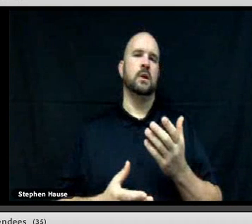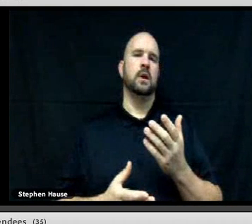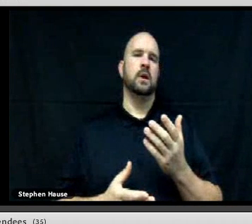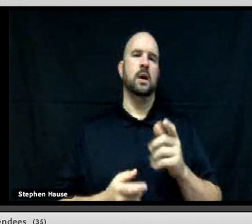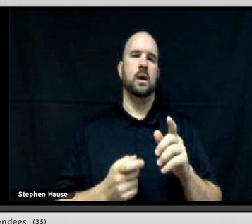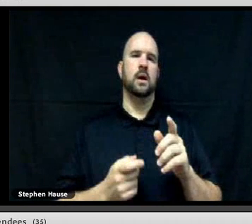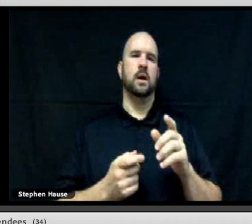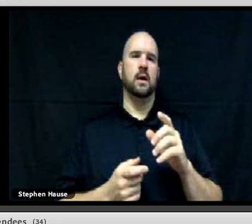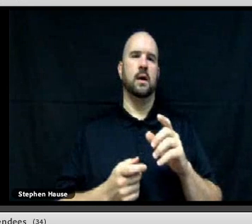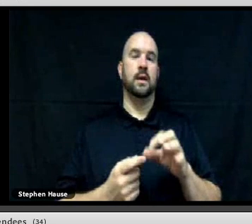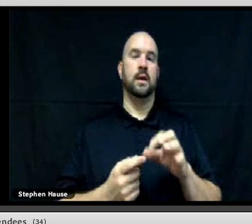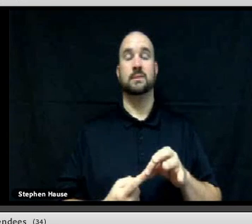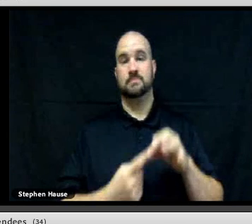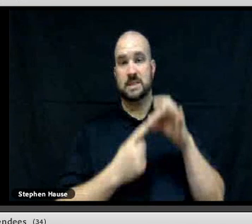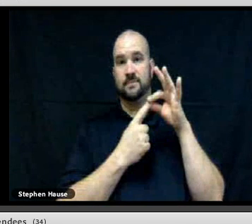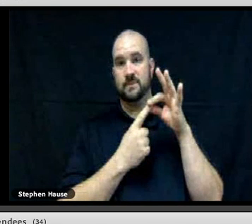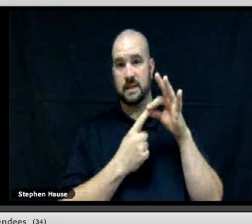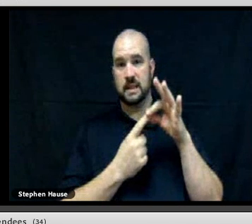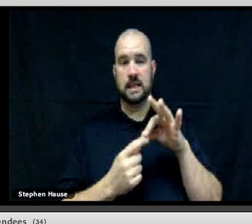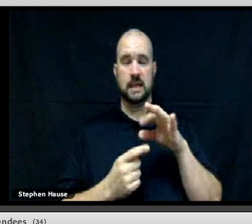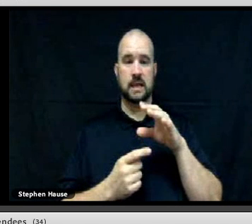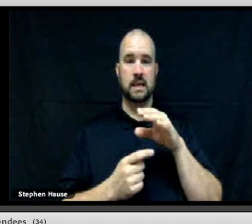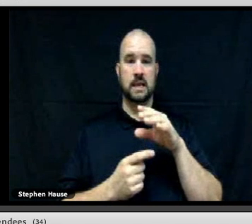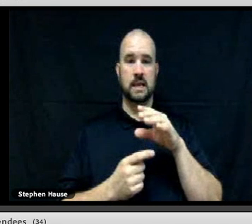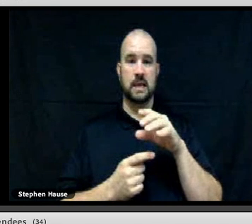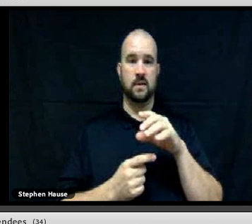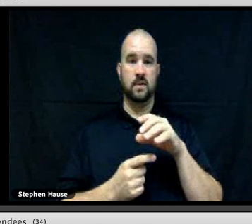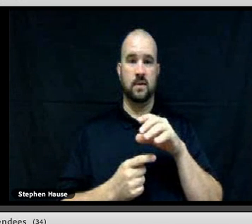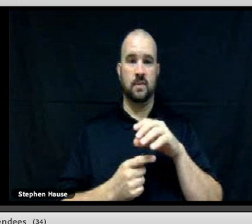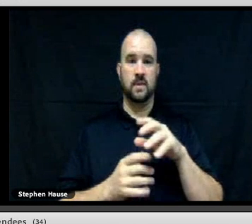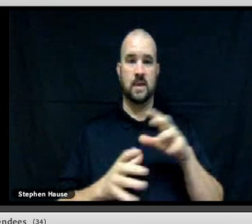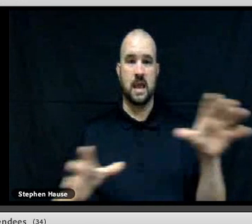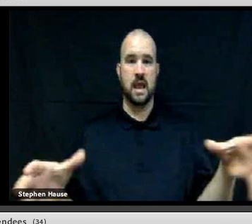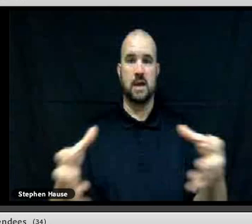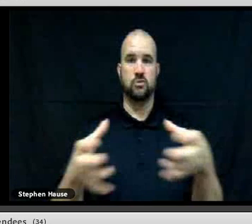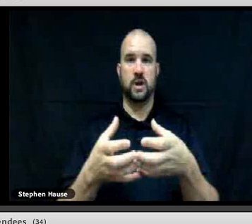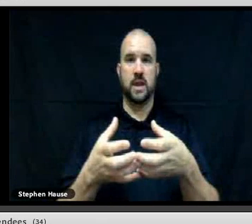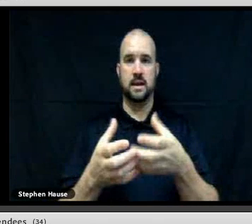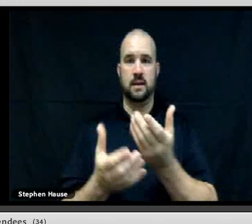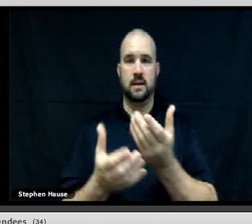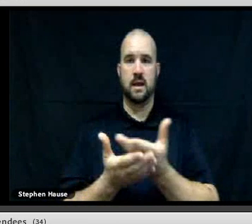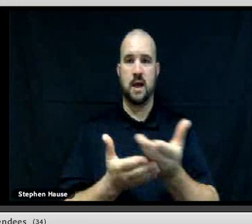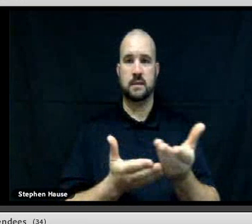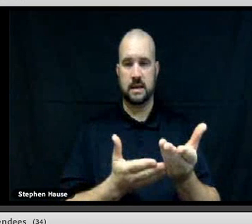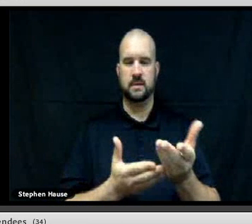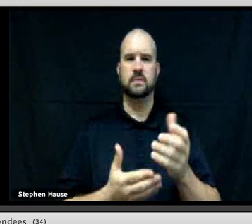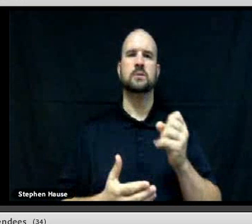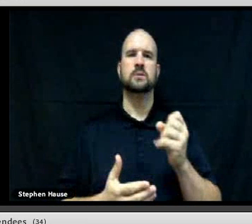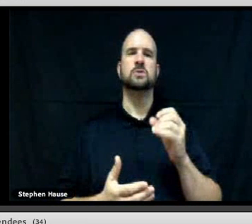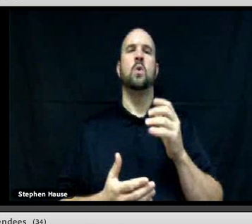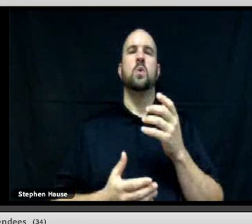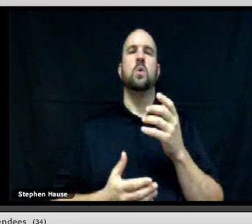in an aggregated context. So, um, you want to pay special attention to how you're using your metadata records,